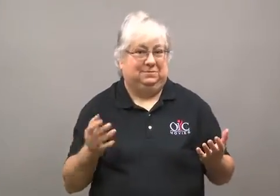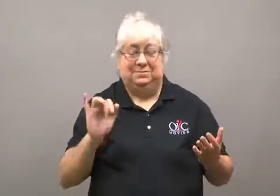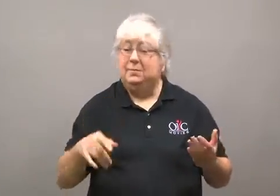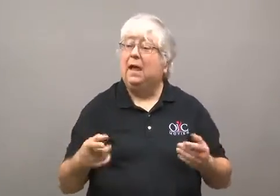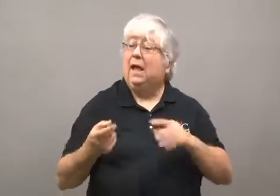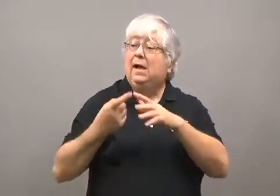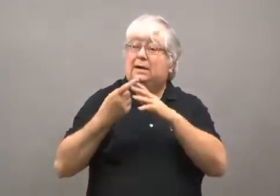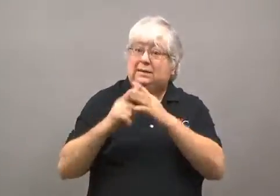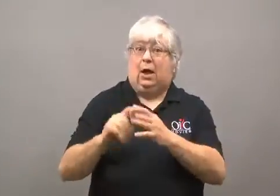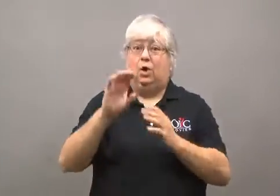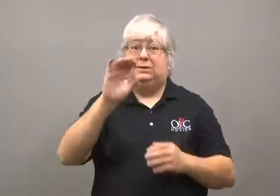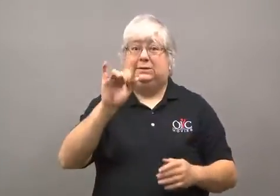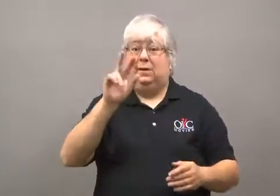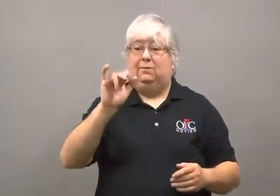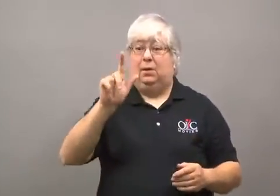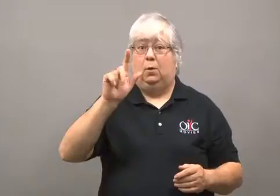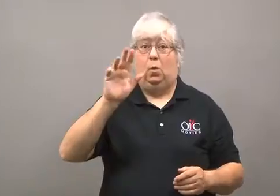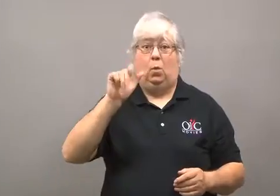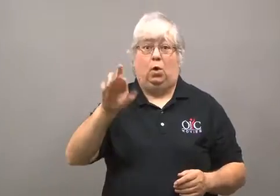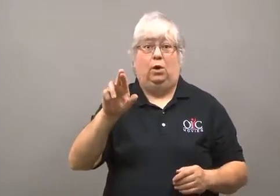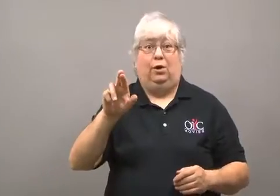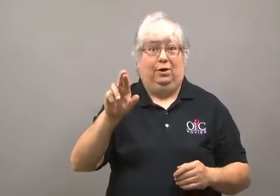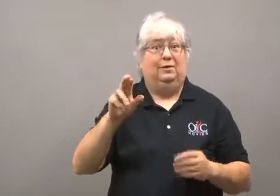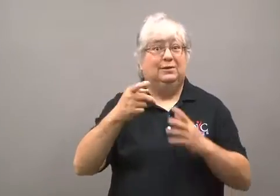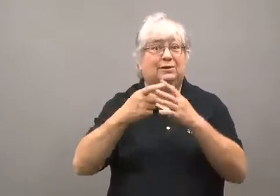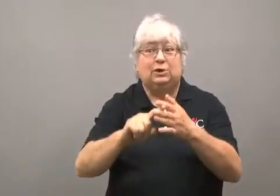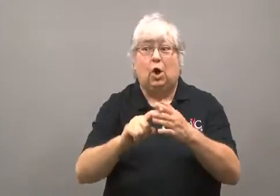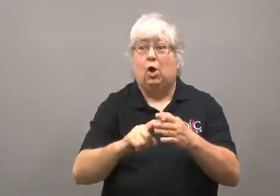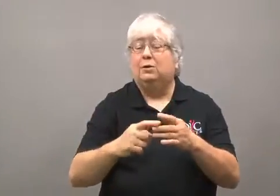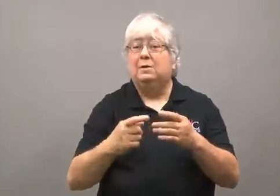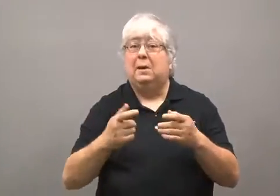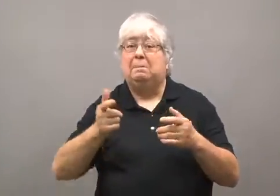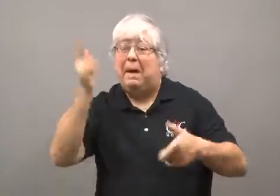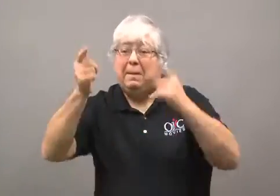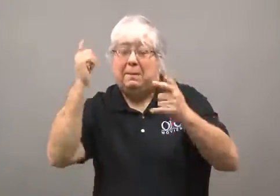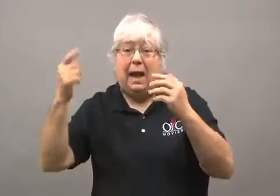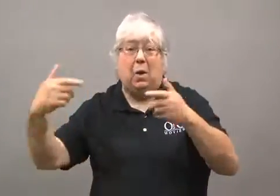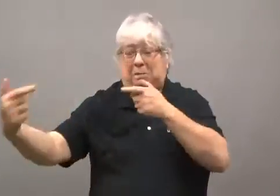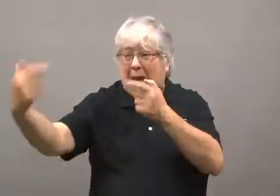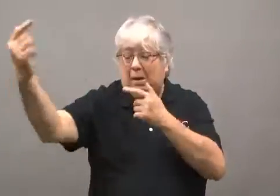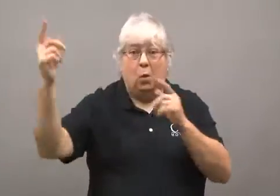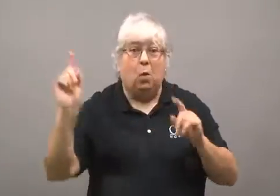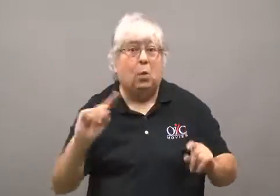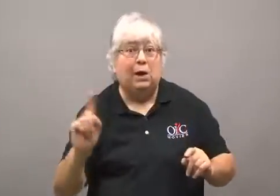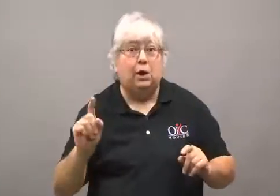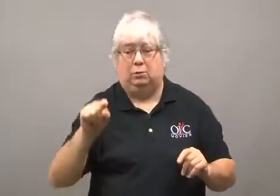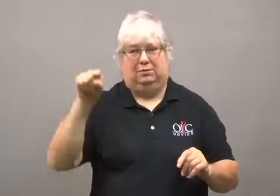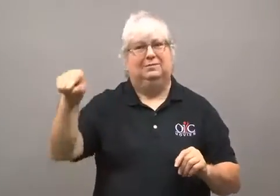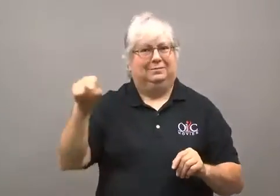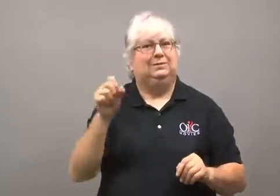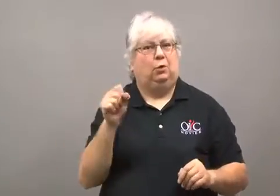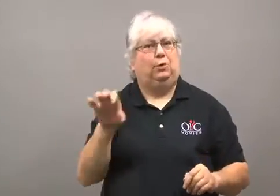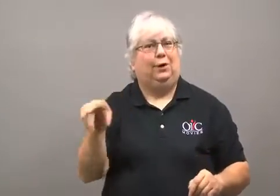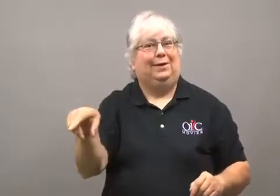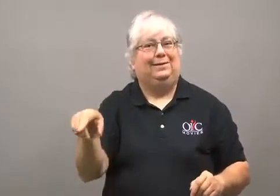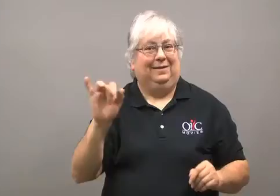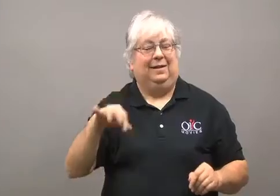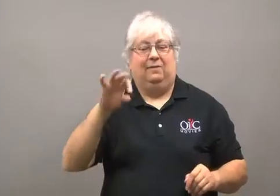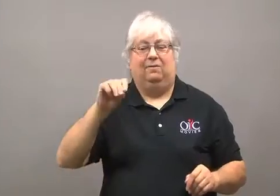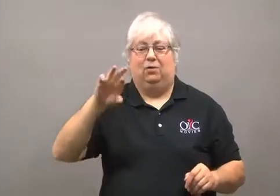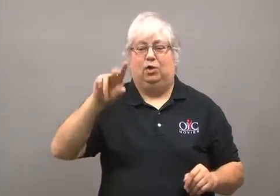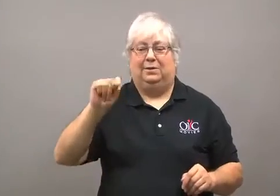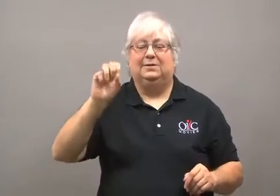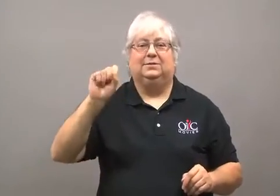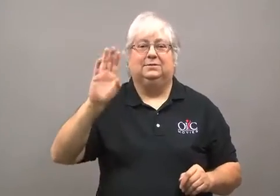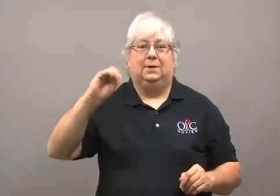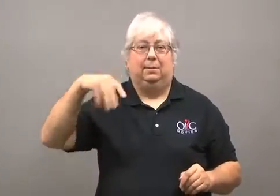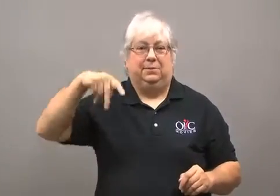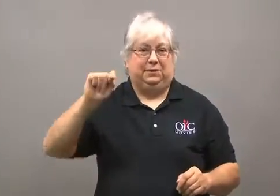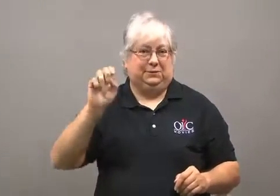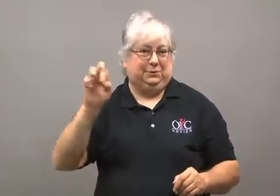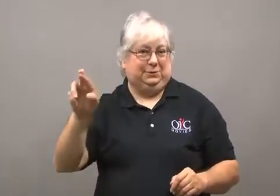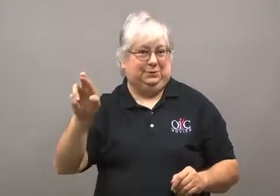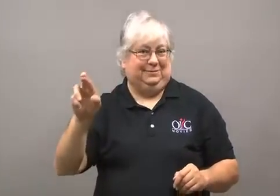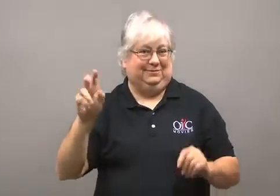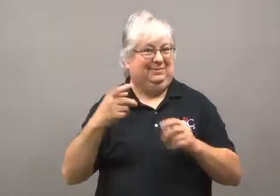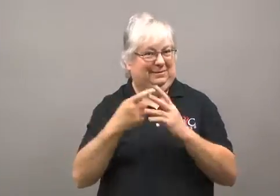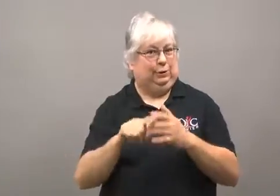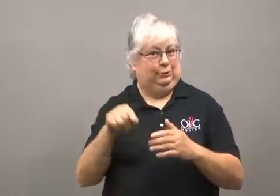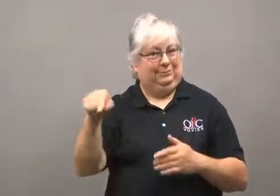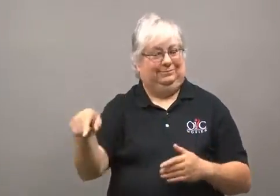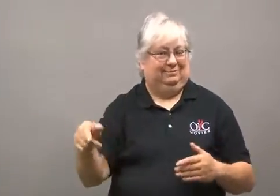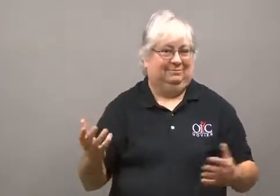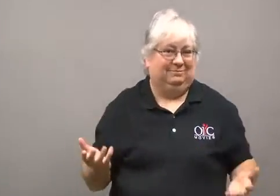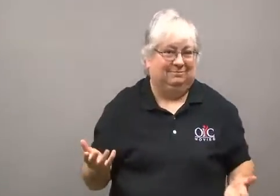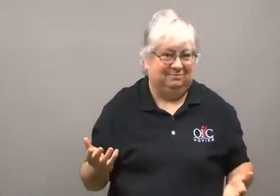The first shots in the Civil War were fired at South Carolina's Fort Sumpter.